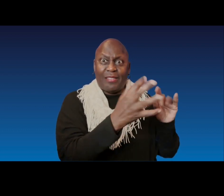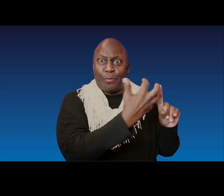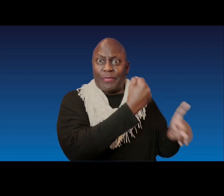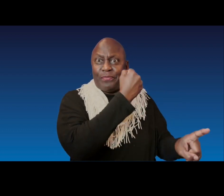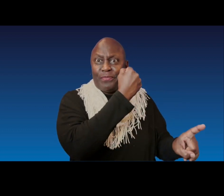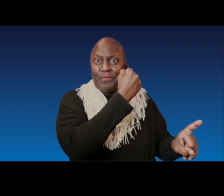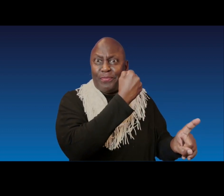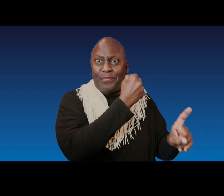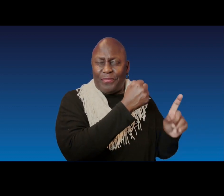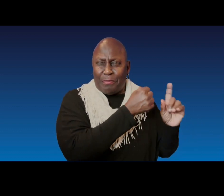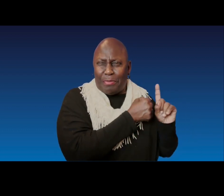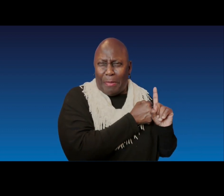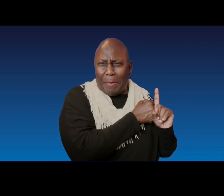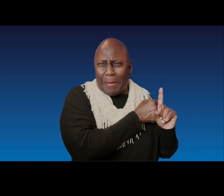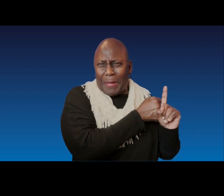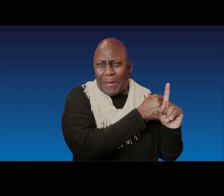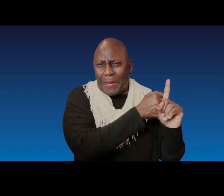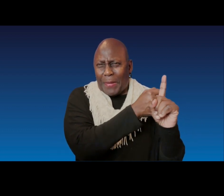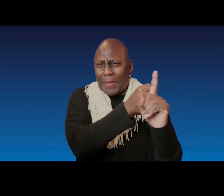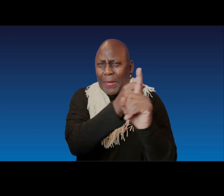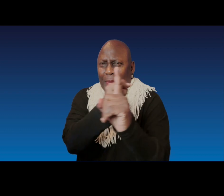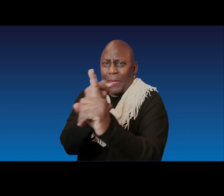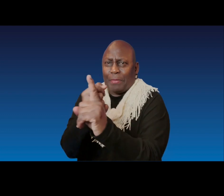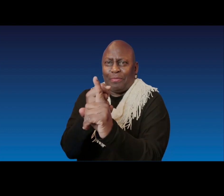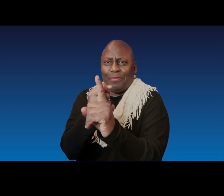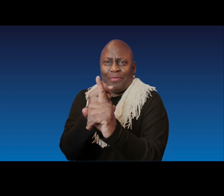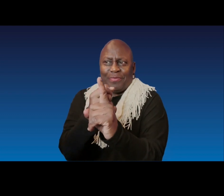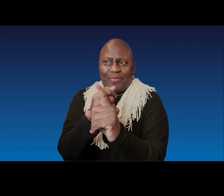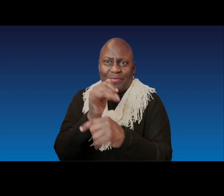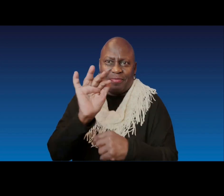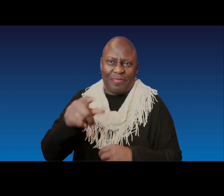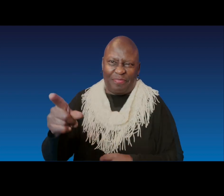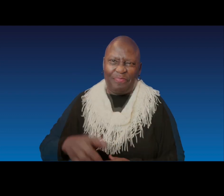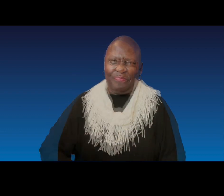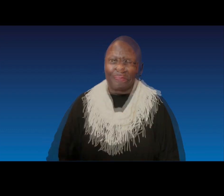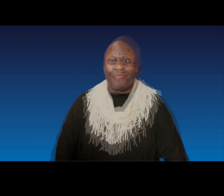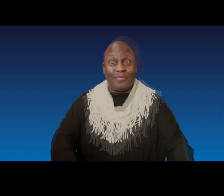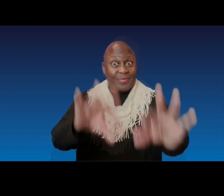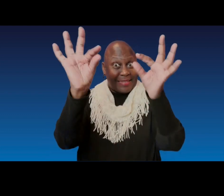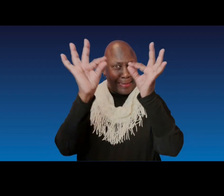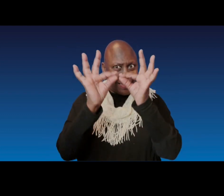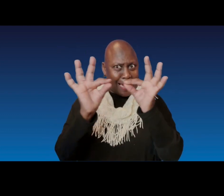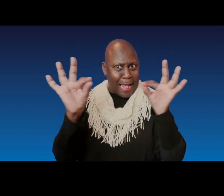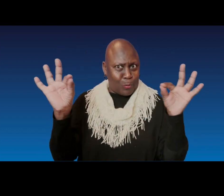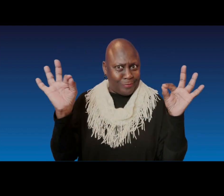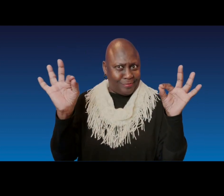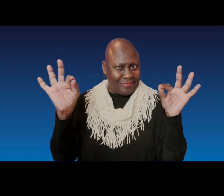language training through the banking model. Maybe they had language deprivation as babies.